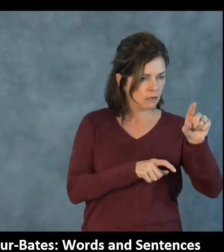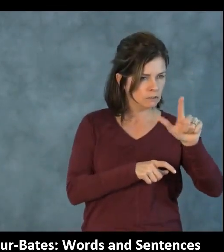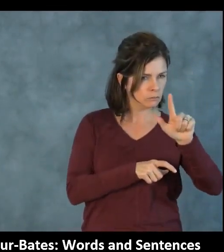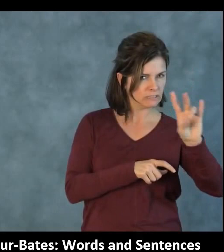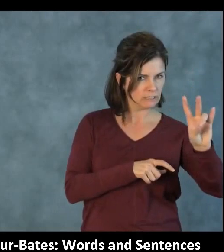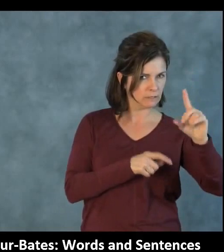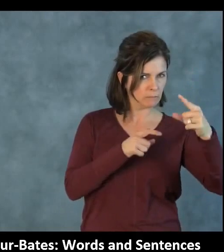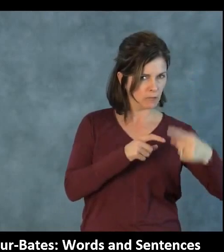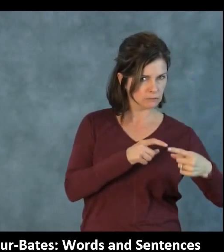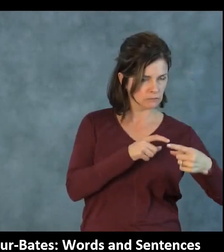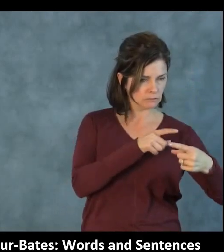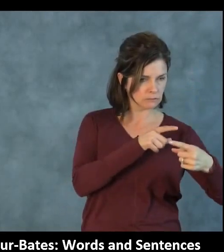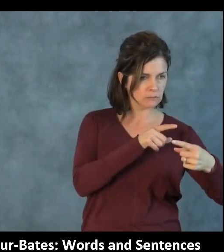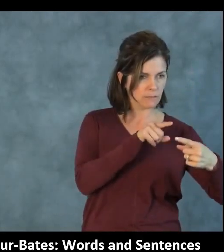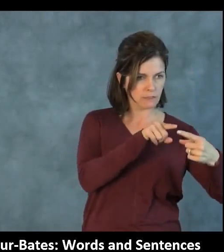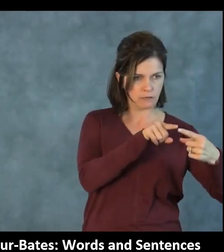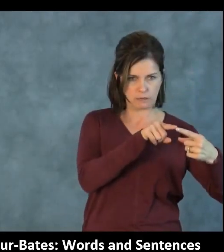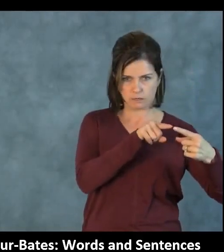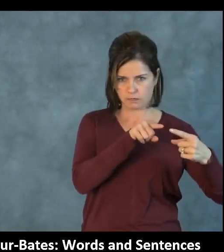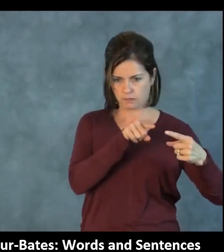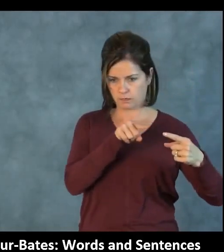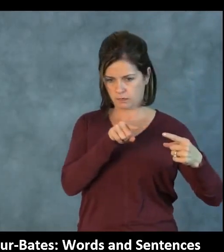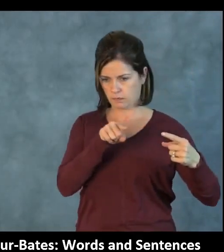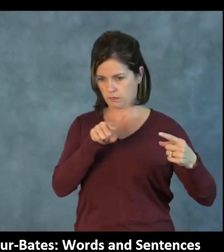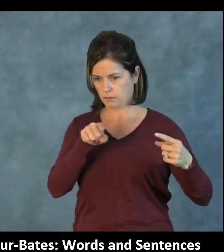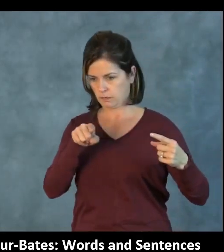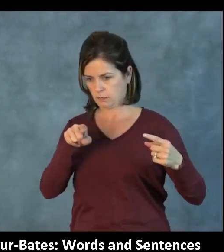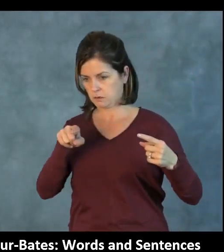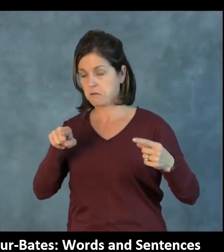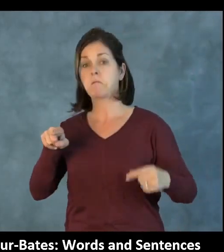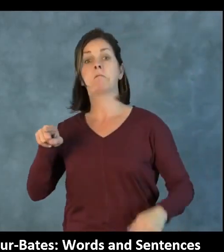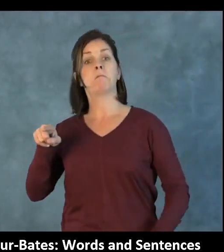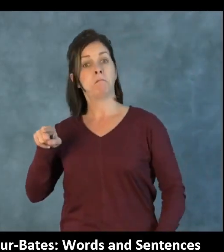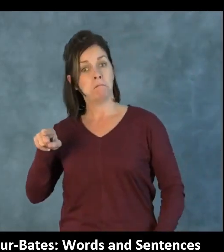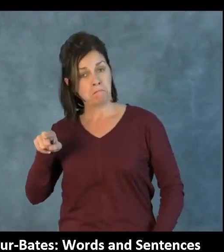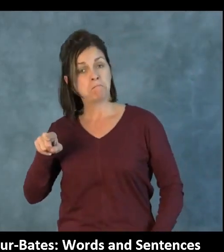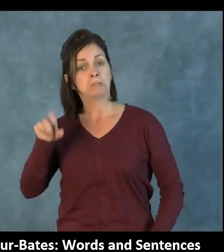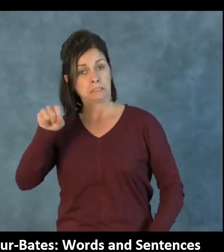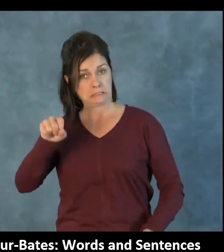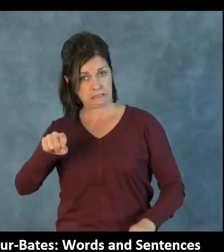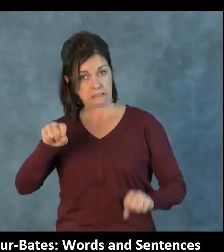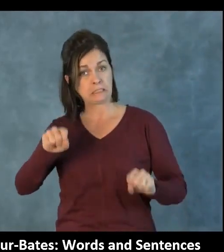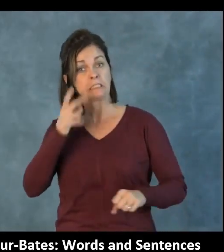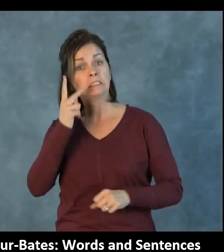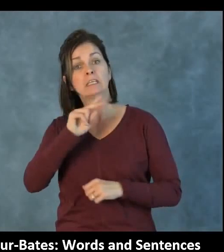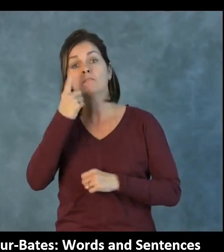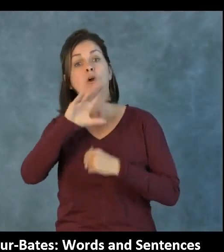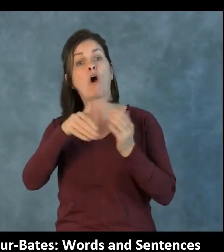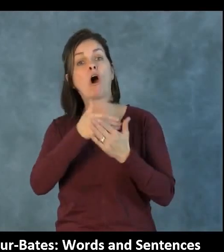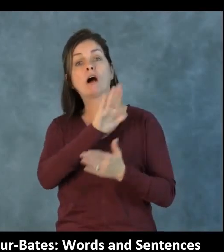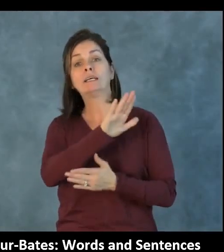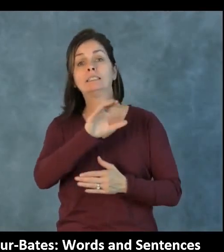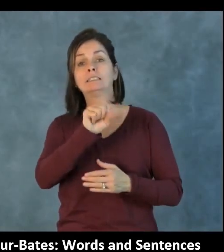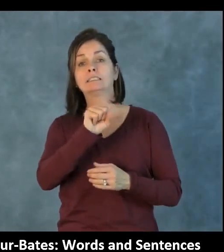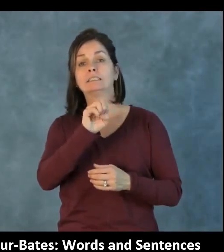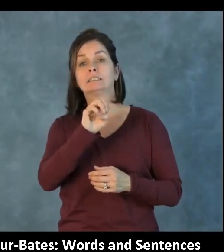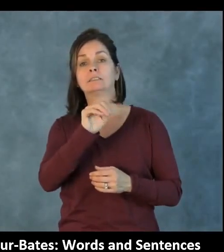and find 27 months and follow it across, we can see "Yes" actually for all the semantic functions